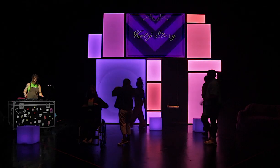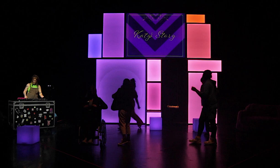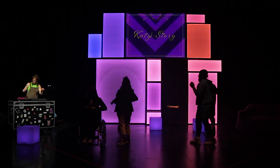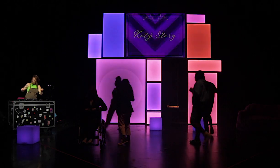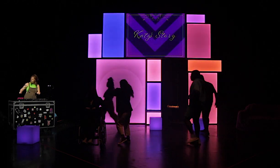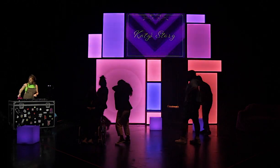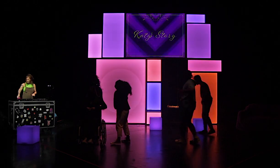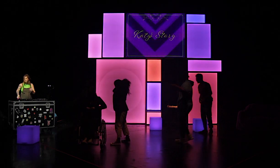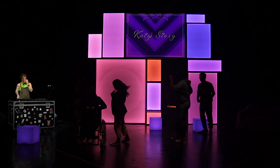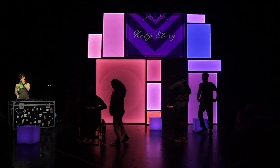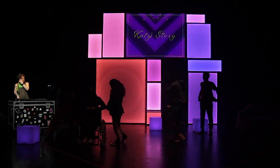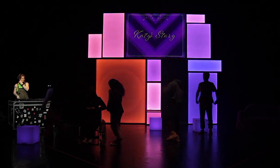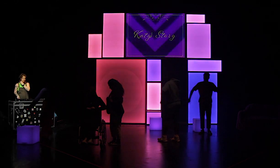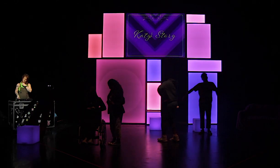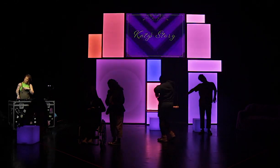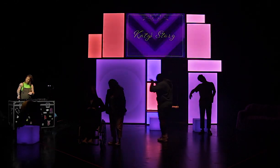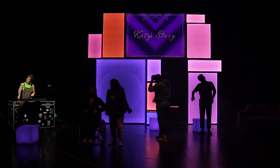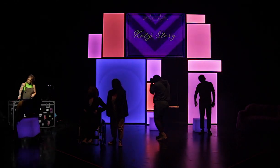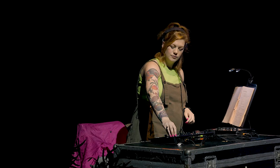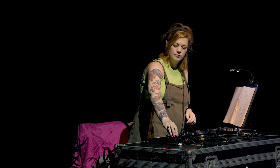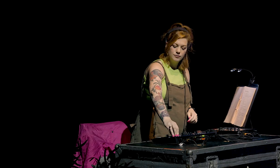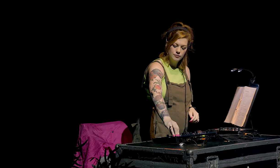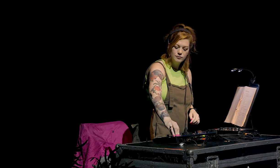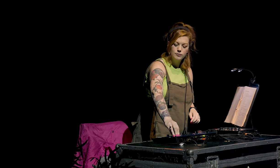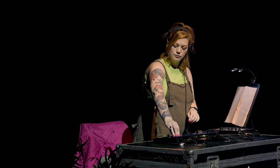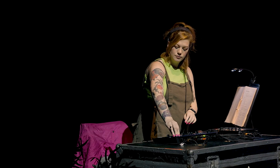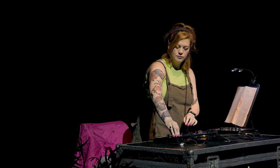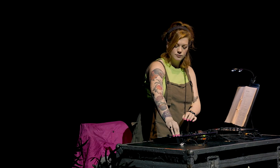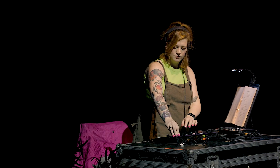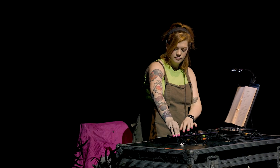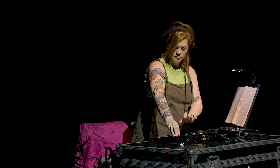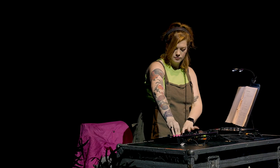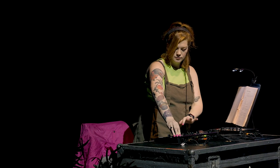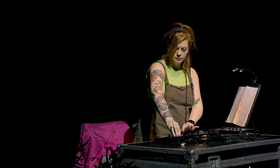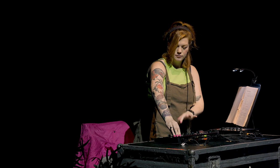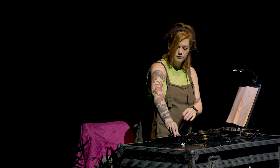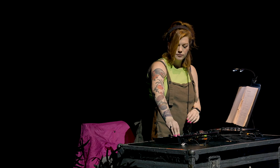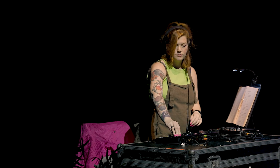as Katie's conscience. [ ALL ] Ooooh! Right, let's go.